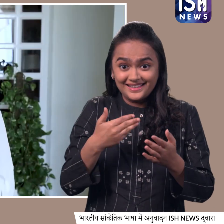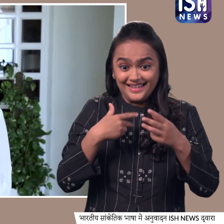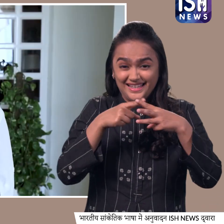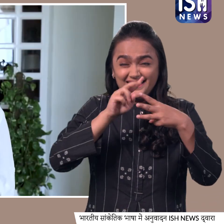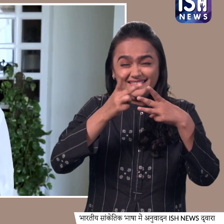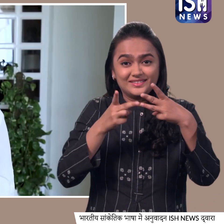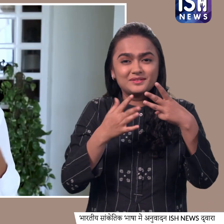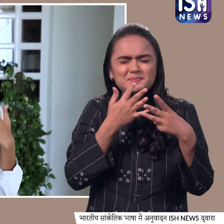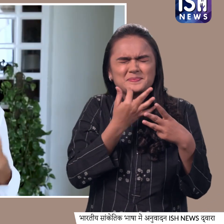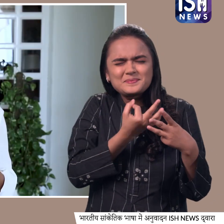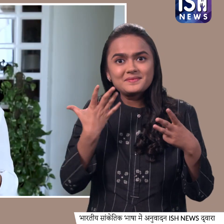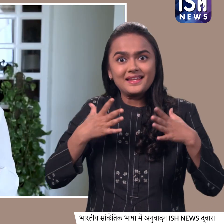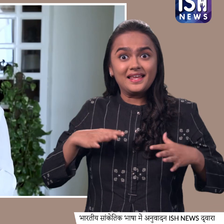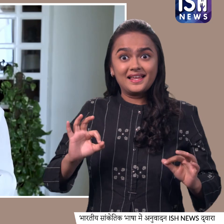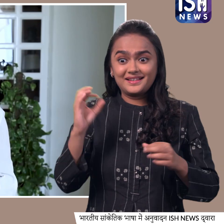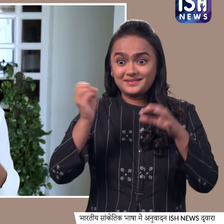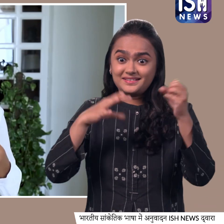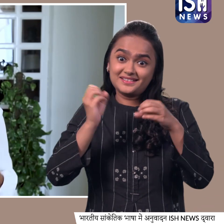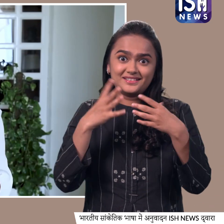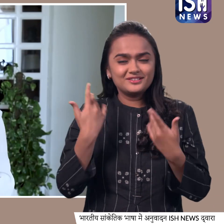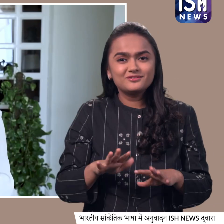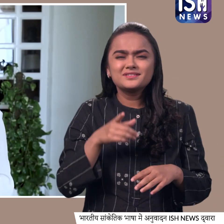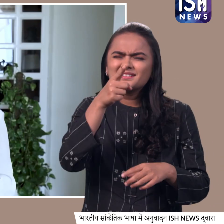So, our 3 tasty and healthy desserts are ready.